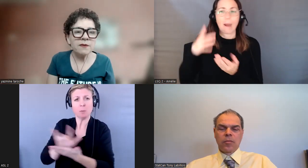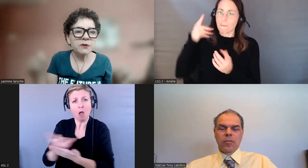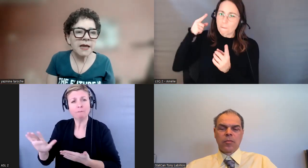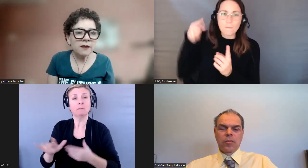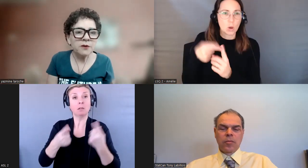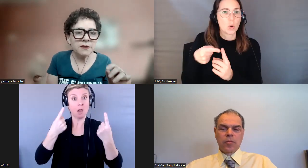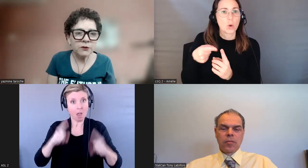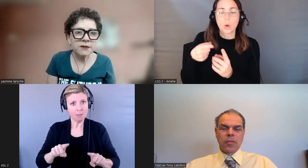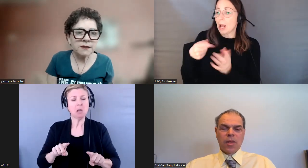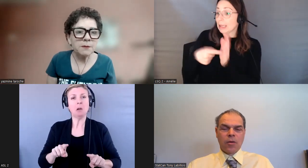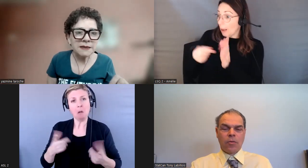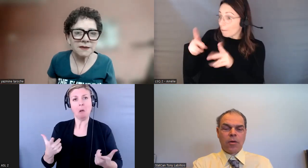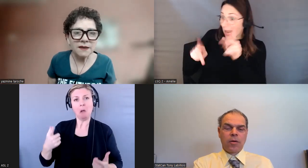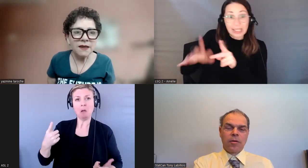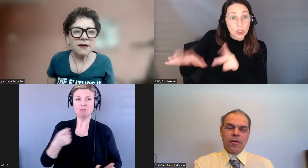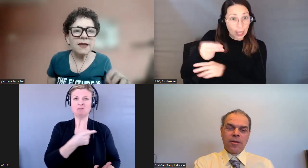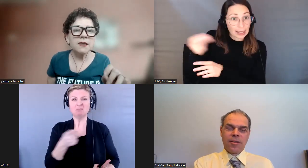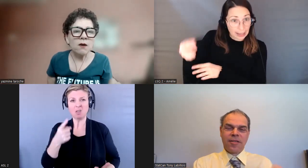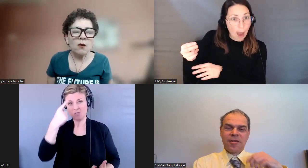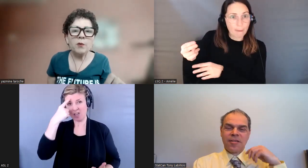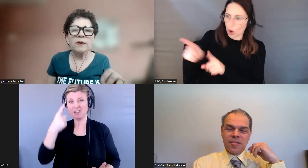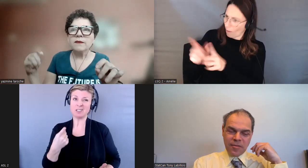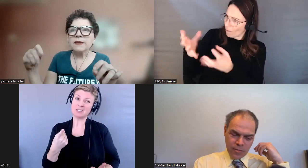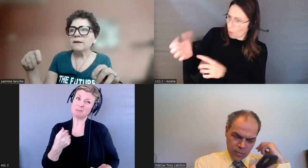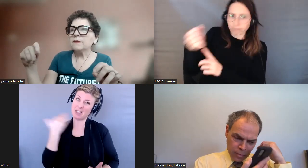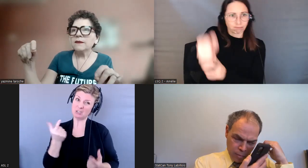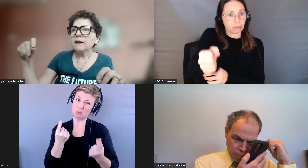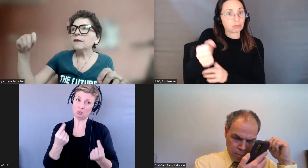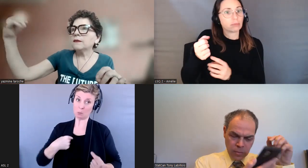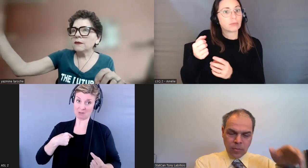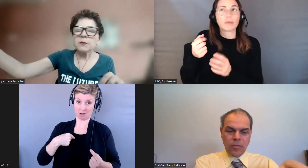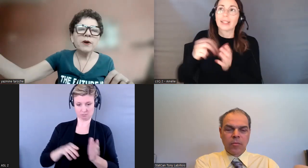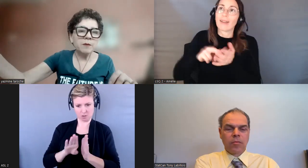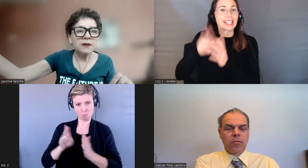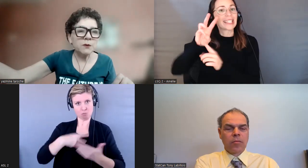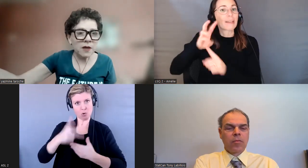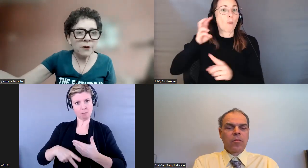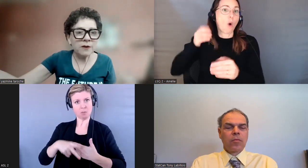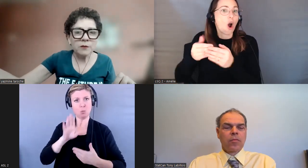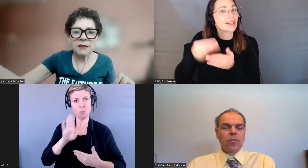their salaries for six months in the hope that the department that was hiring them would